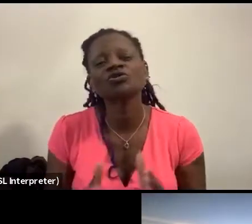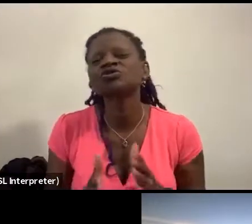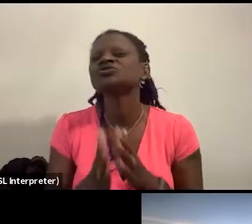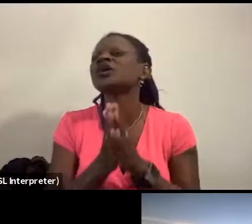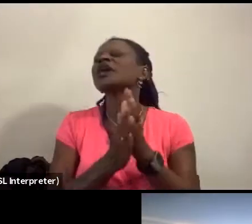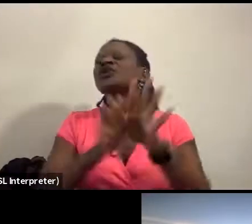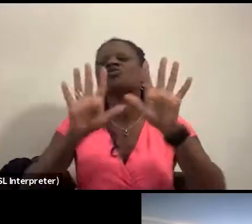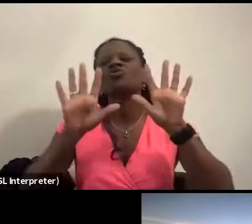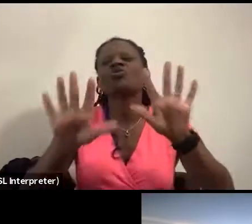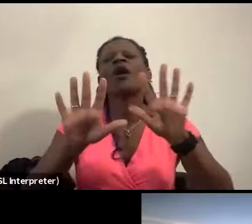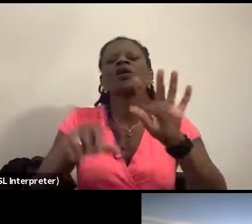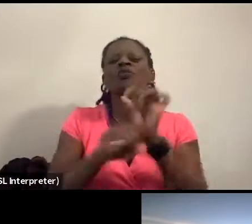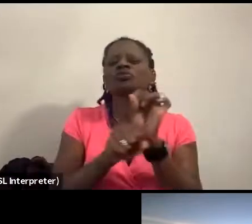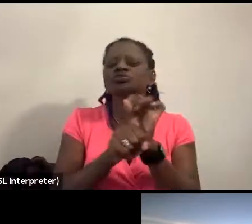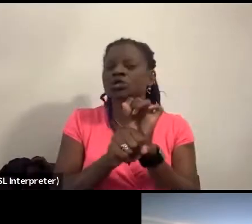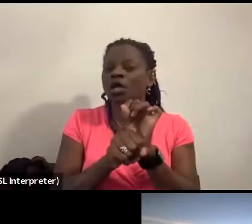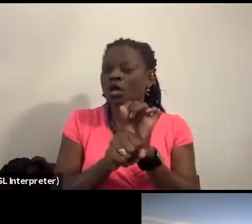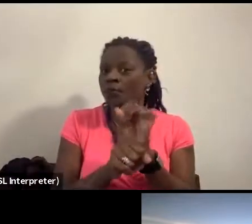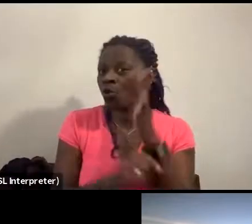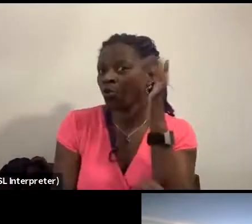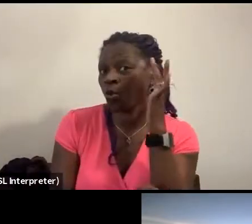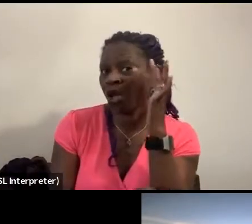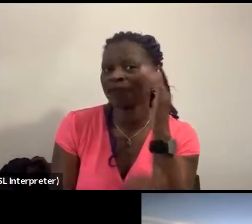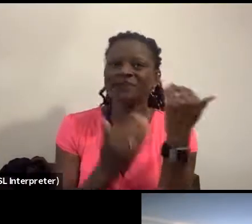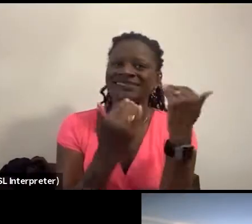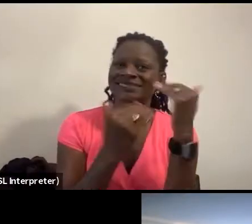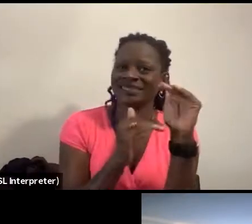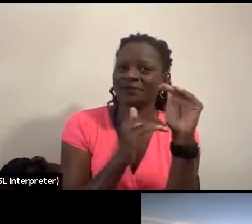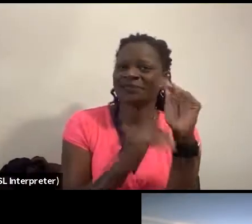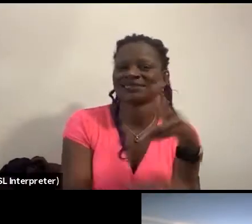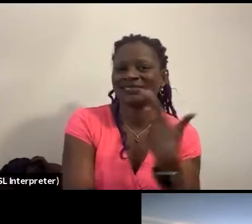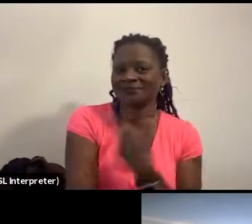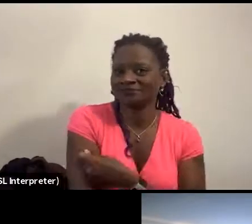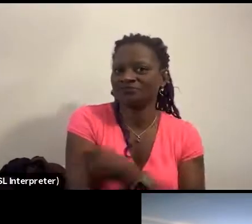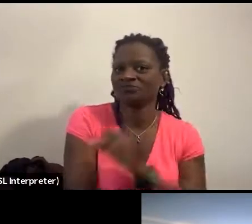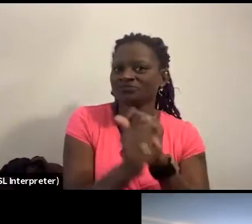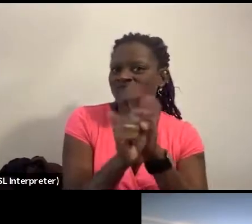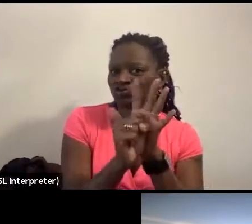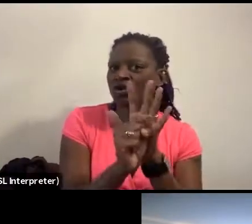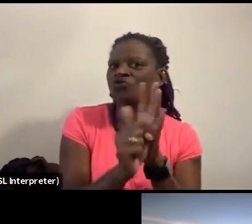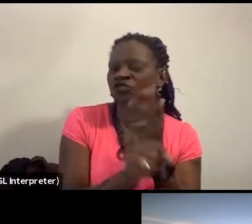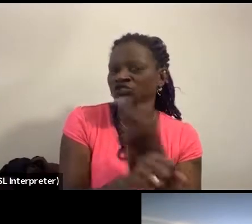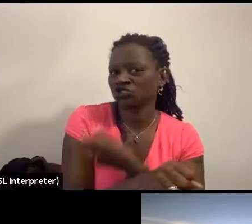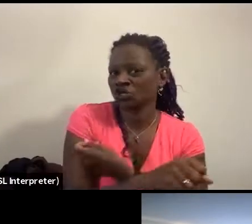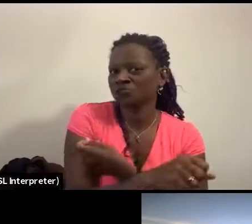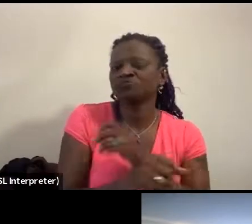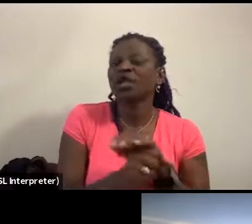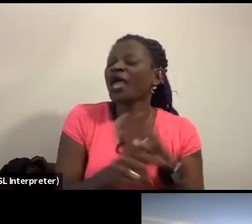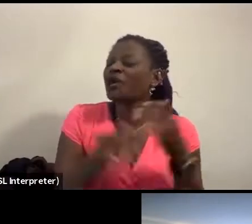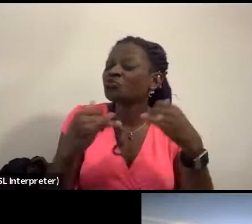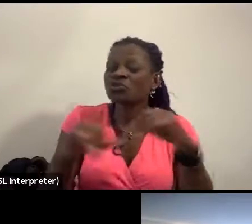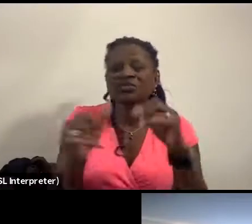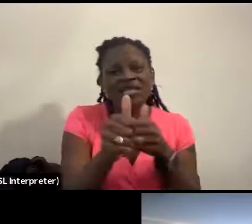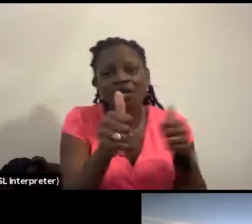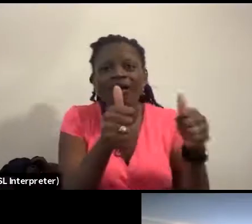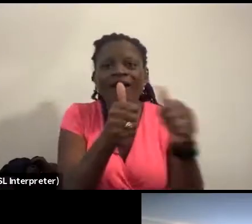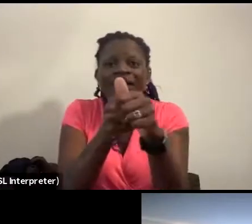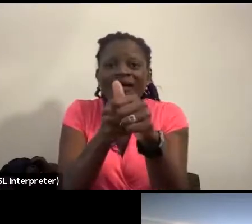our limited supply so far, and we remain ahead of other counties, our size in vaccine doses administered per population.